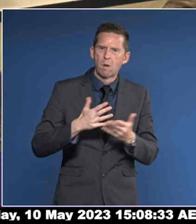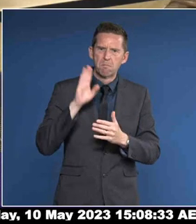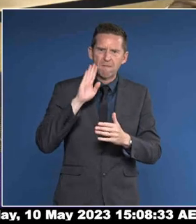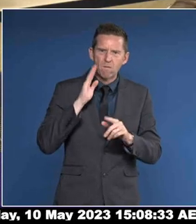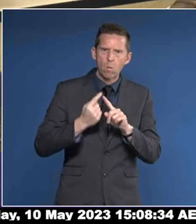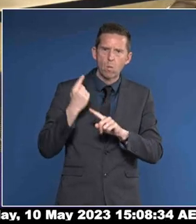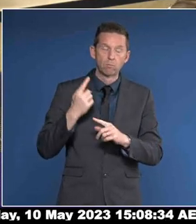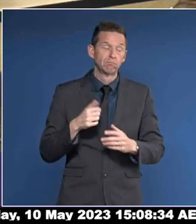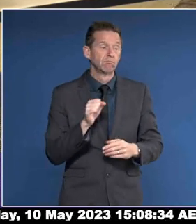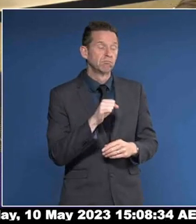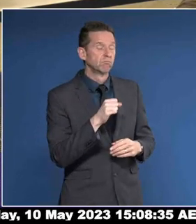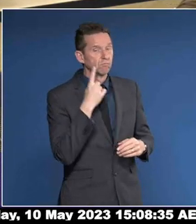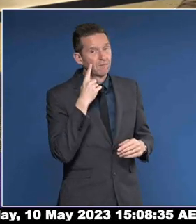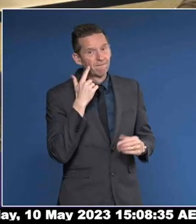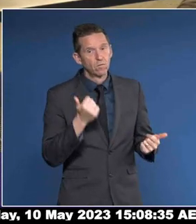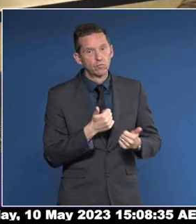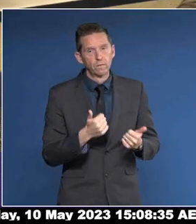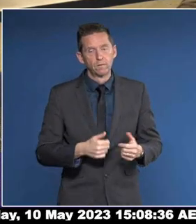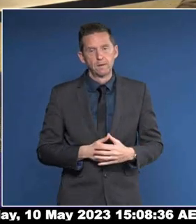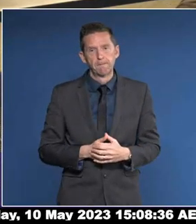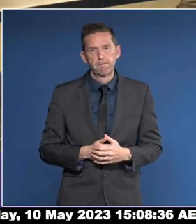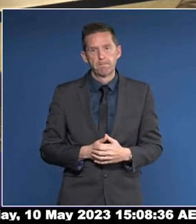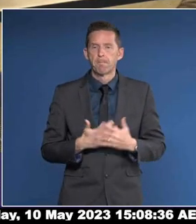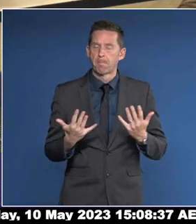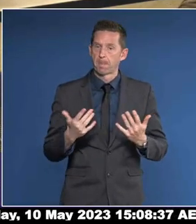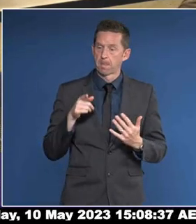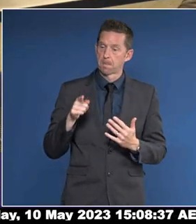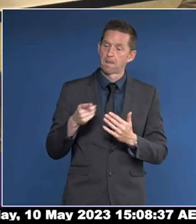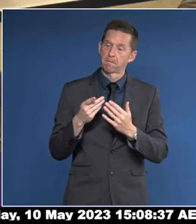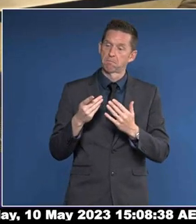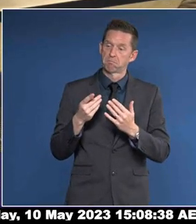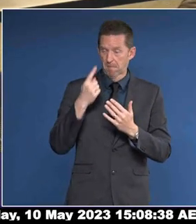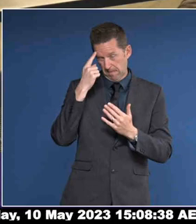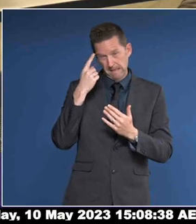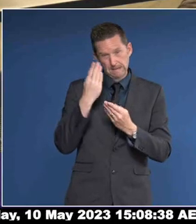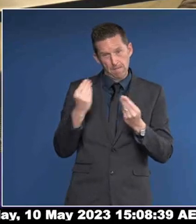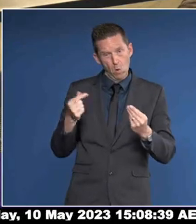Given that, is that something that you would look into following this hearing,